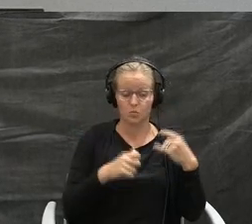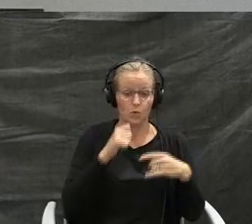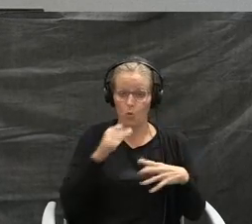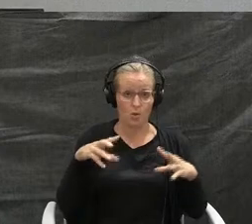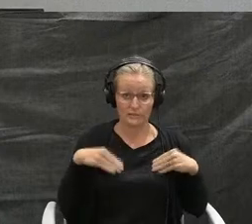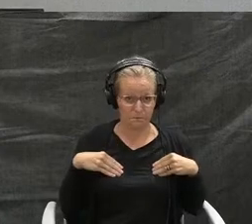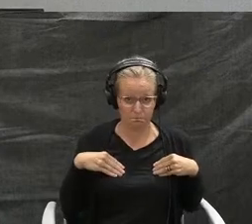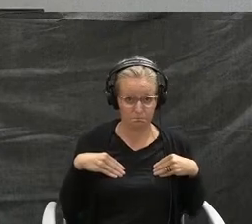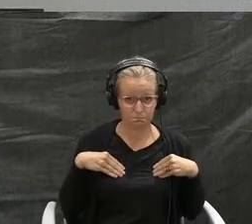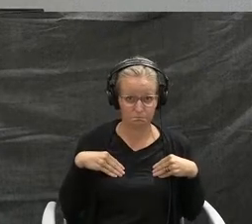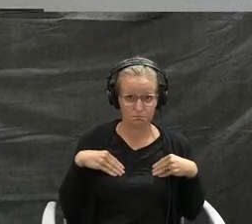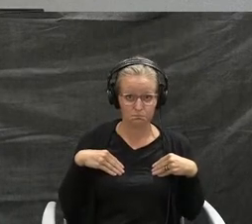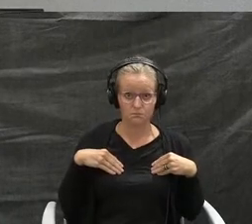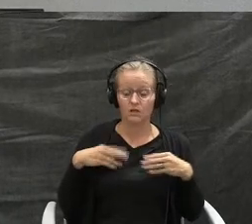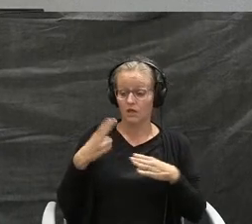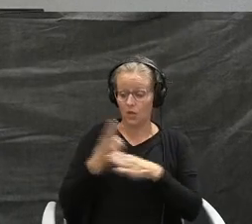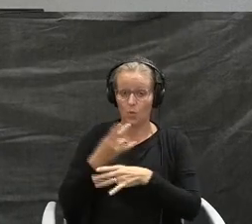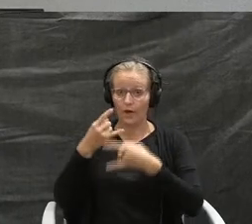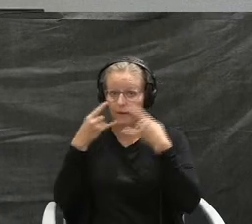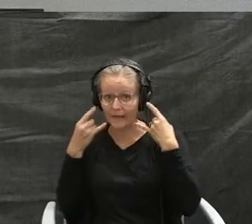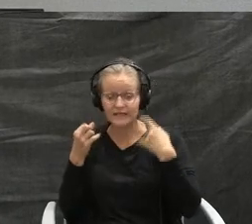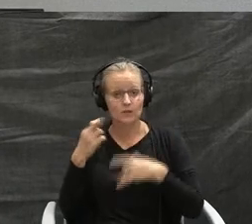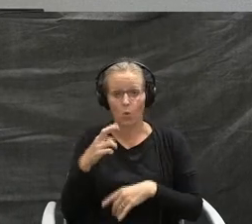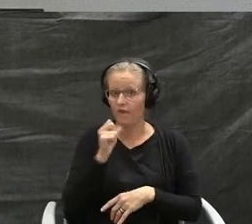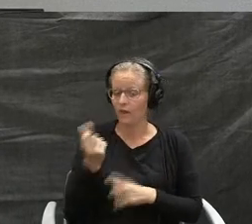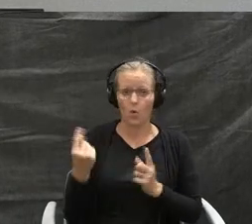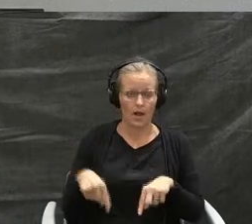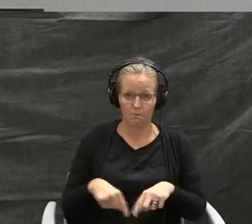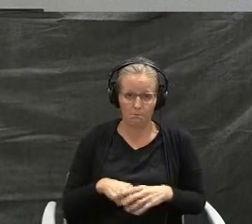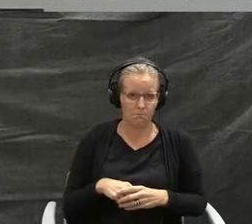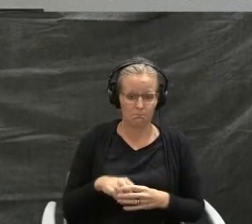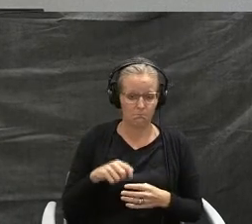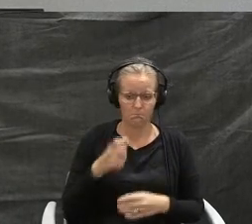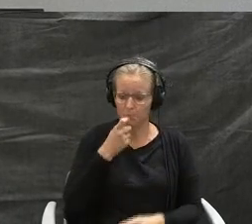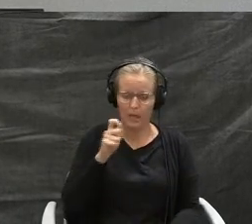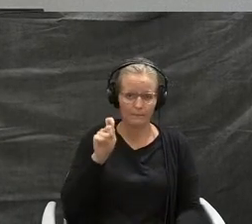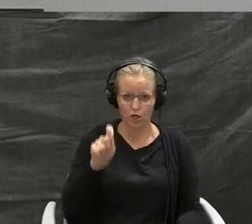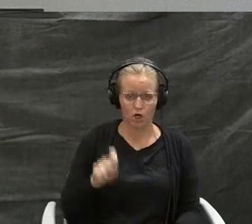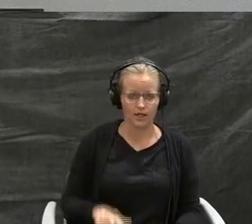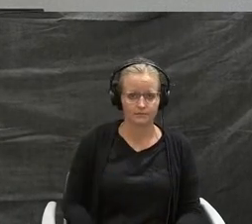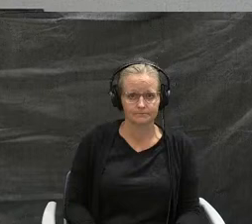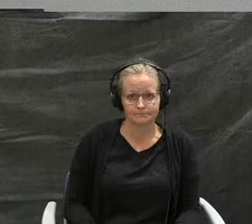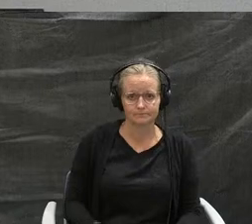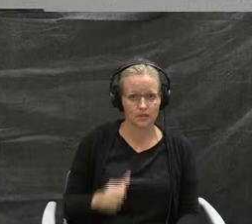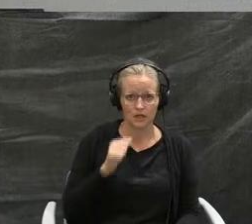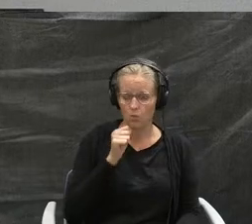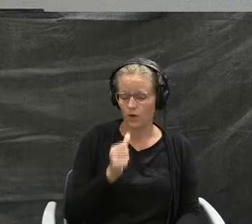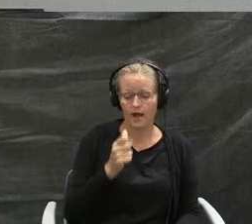risk everybody. A little bit on what other schools are doing.